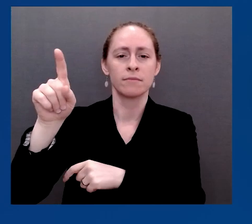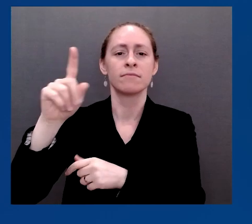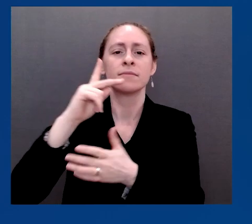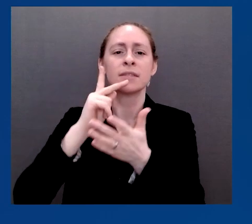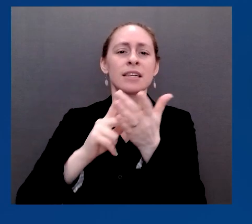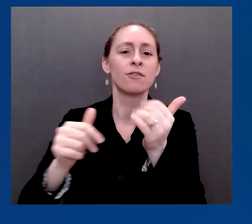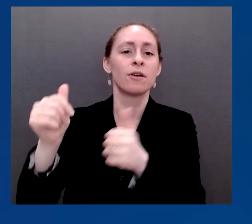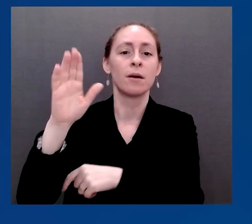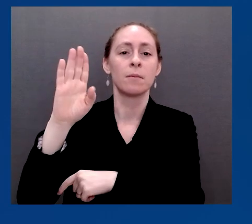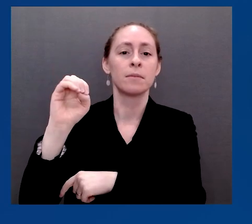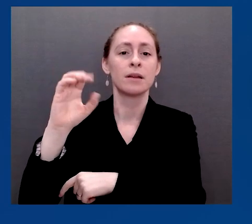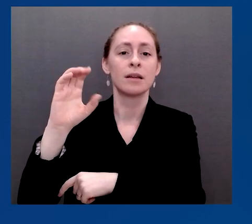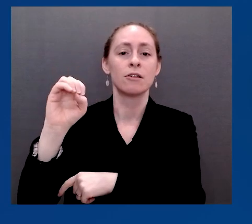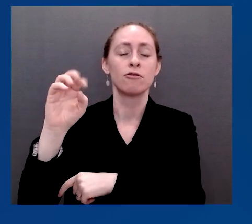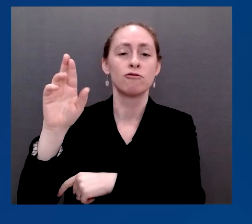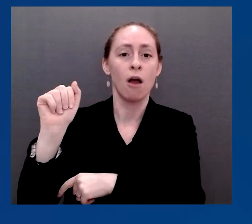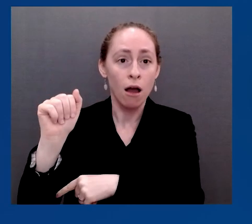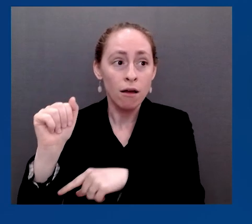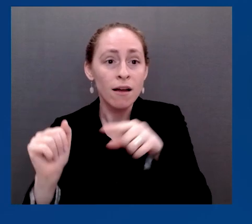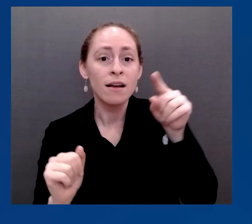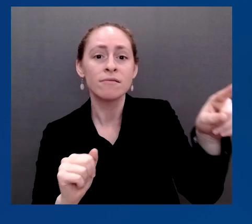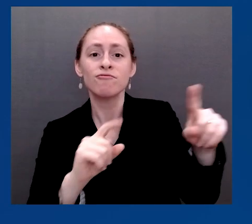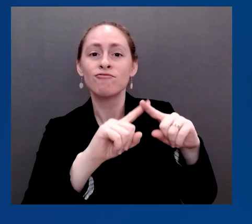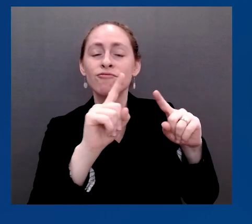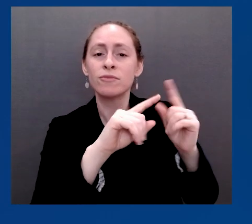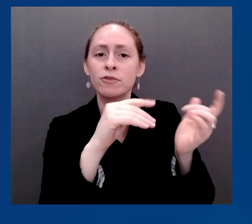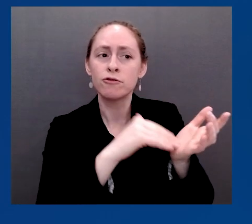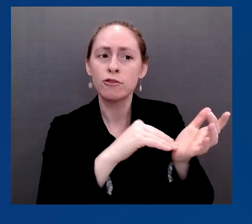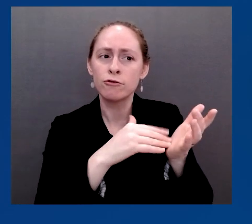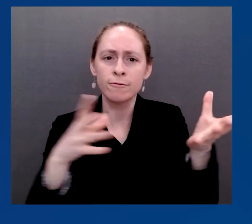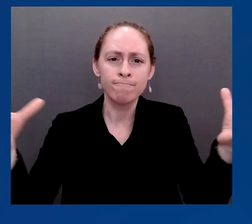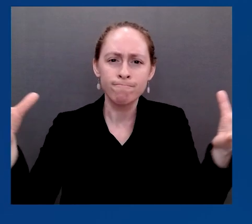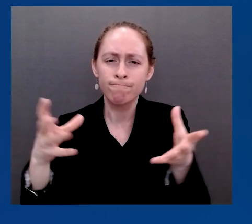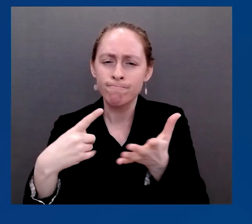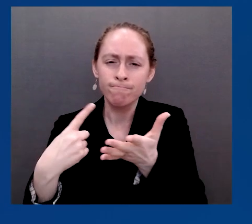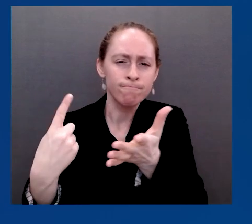under the President's leadership is reaching out to governors